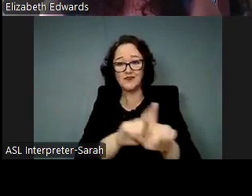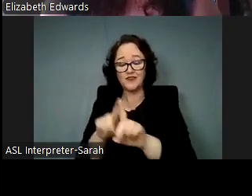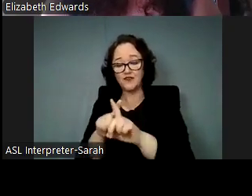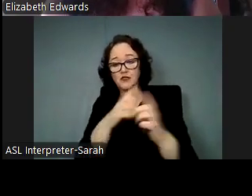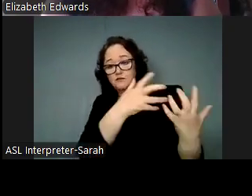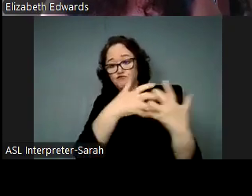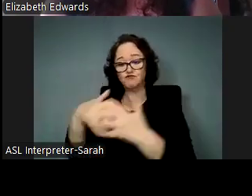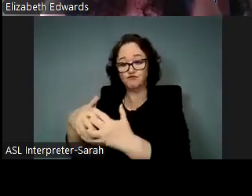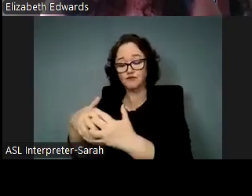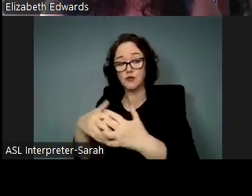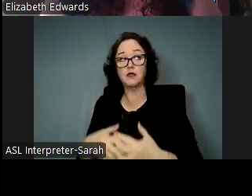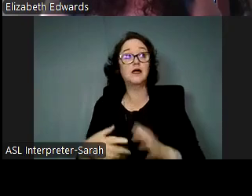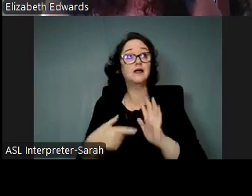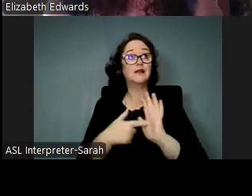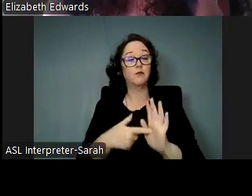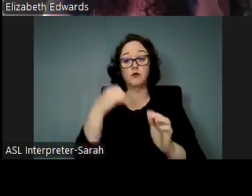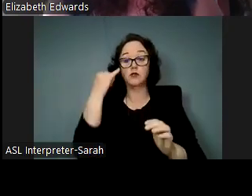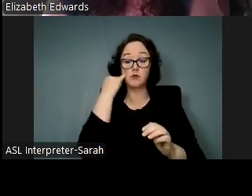but can't get community supports on the same day as another